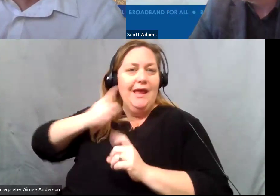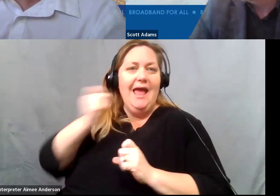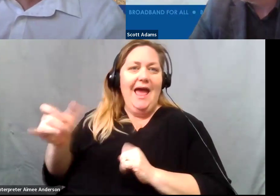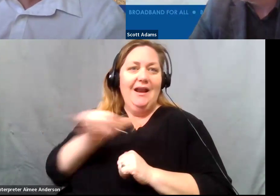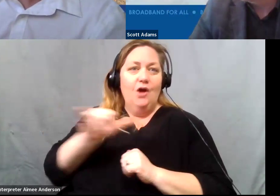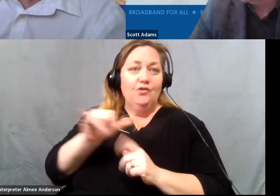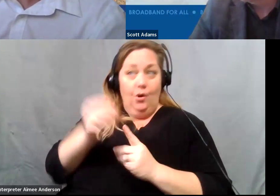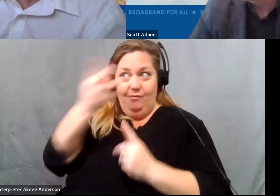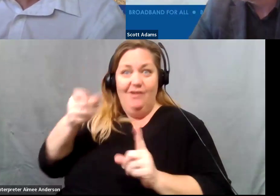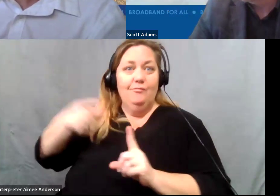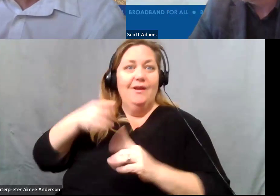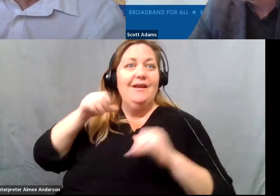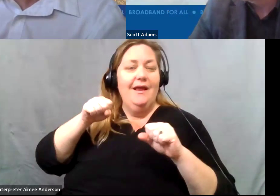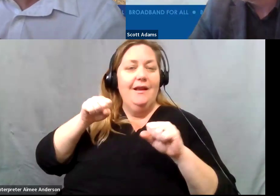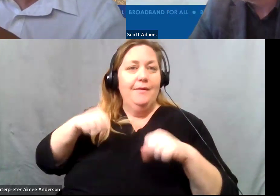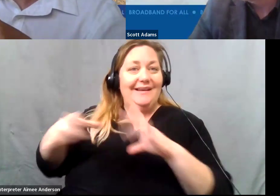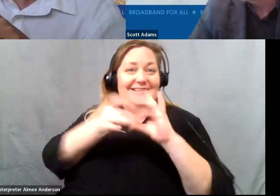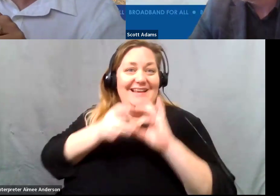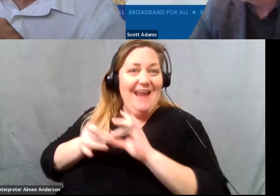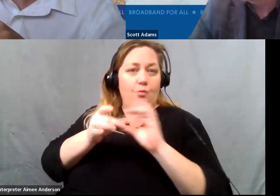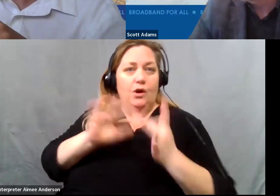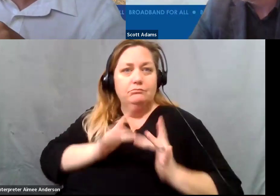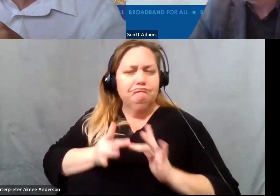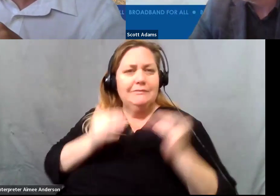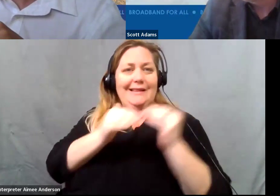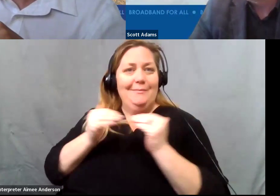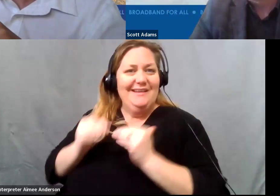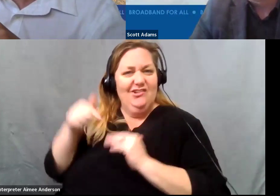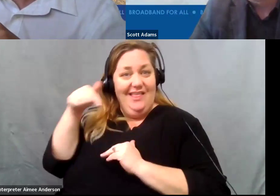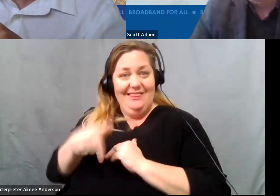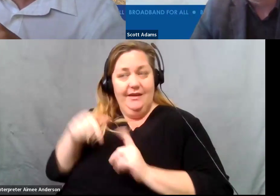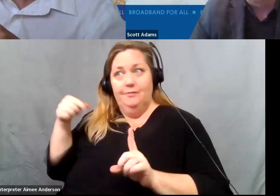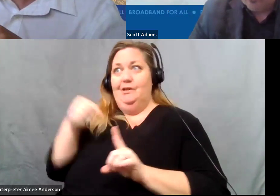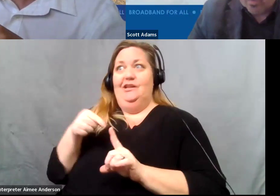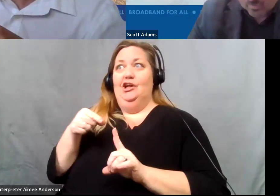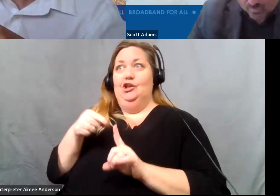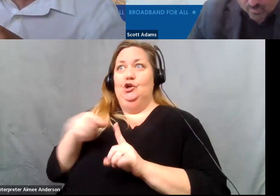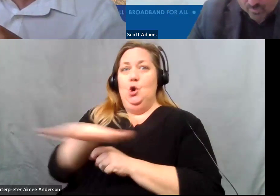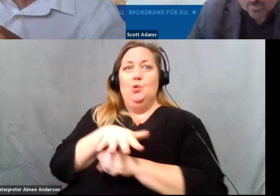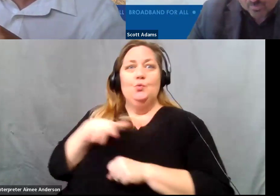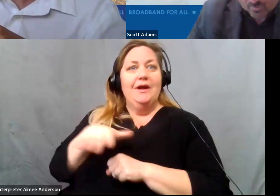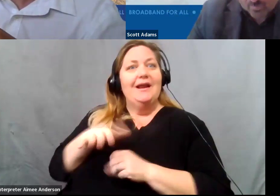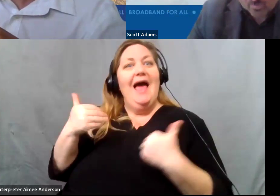and availability to network the limitation in this particular arena has it potential to